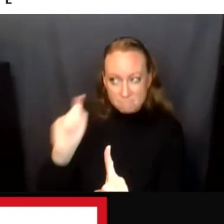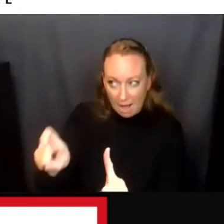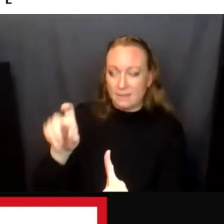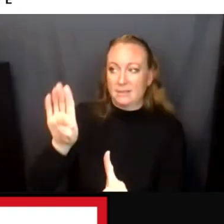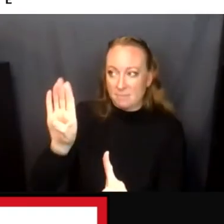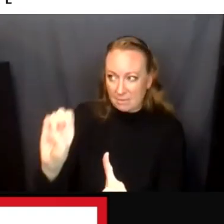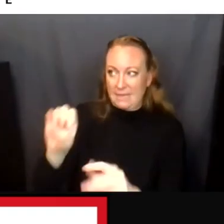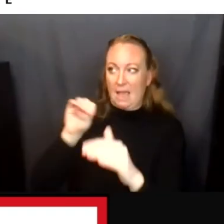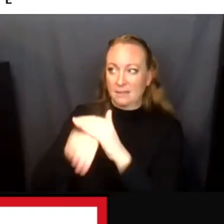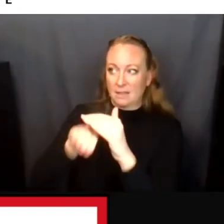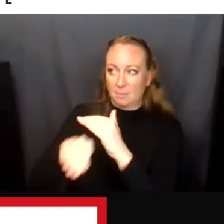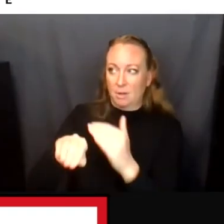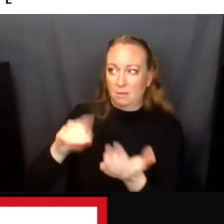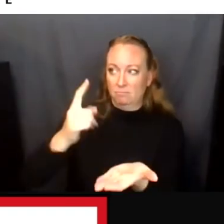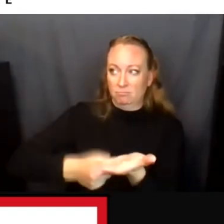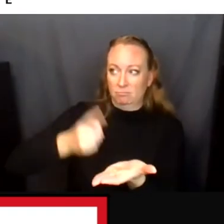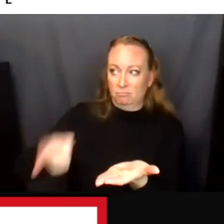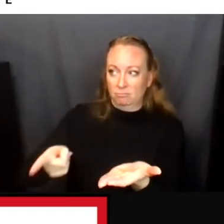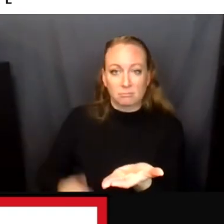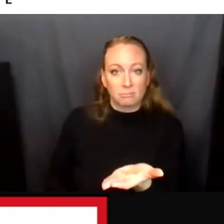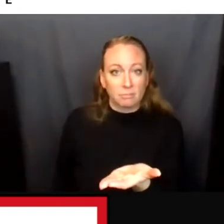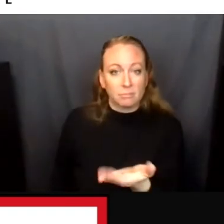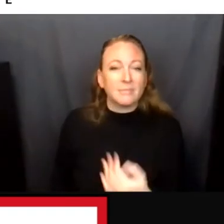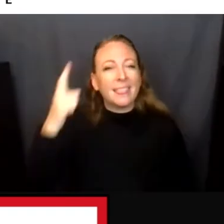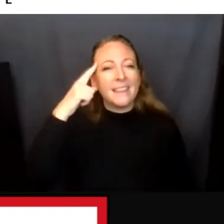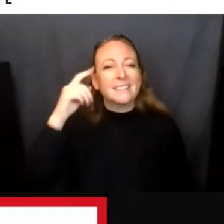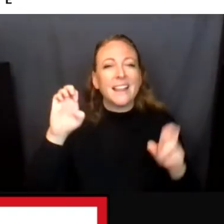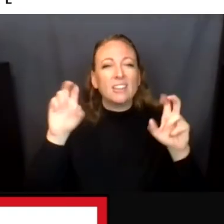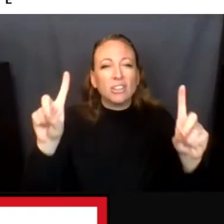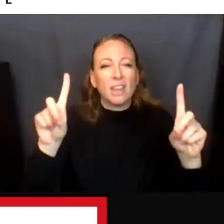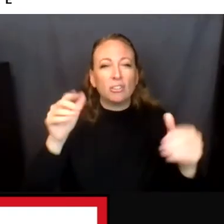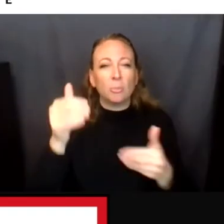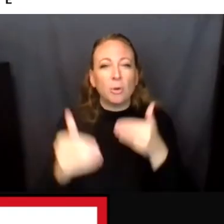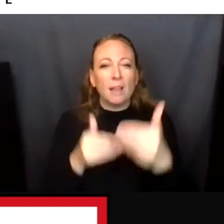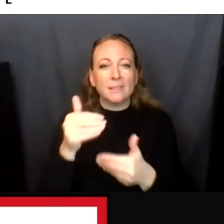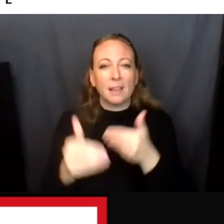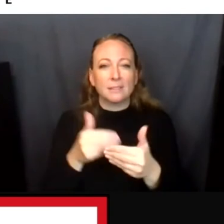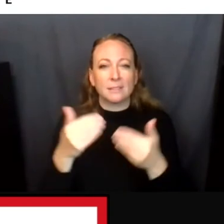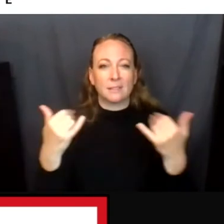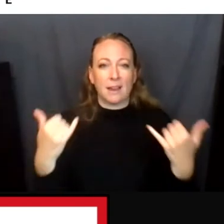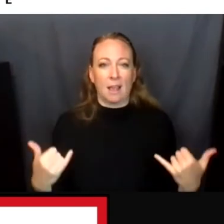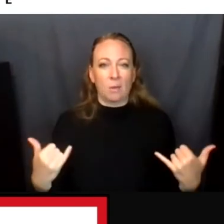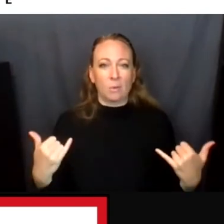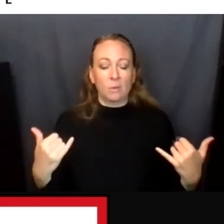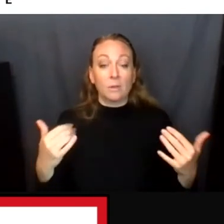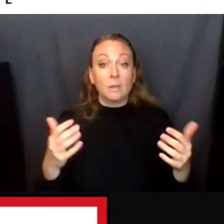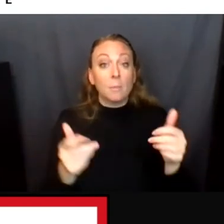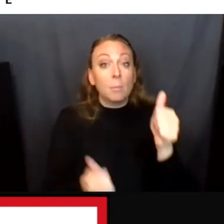I think that it's an education process at this point. Because I think most of these companies